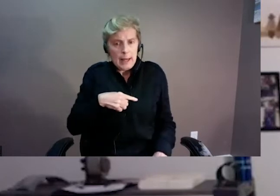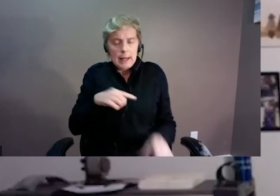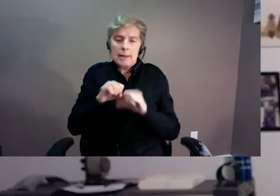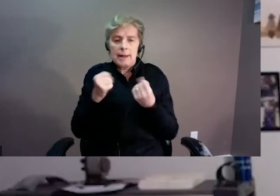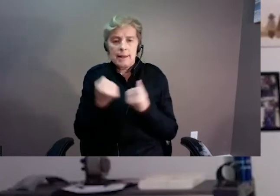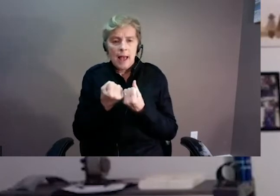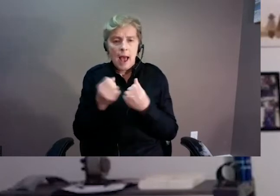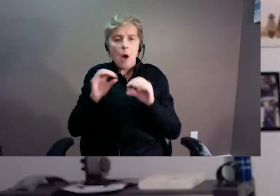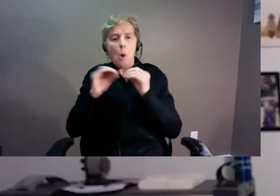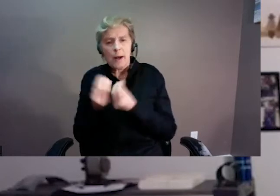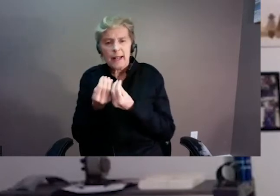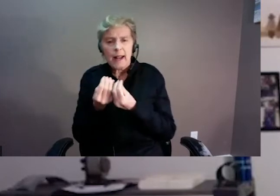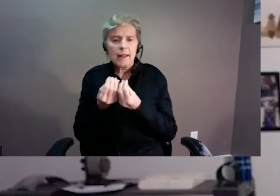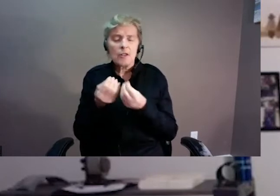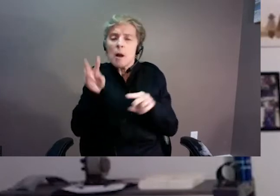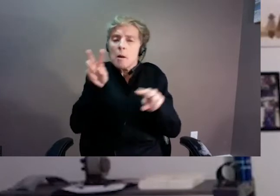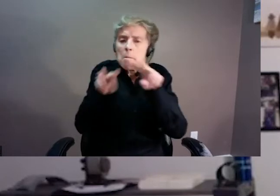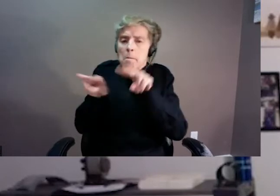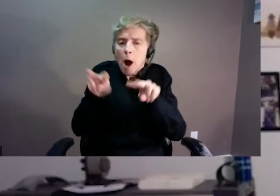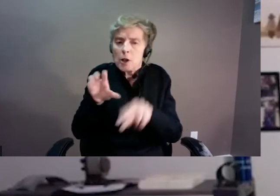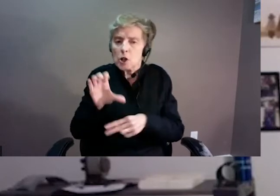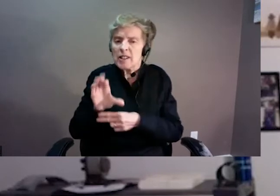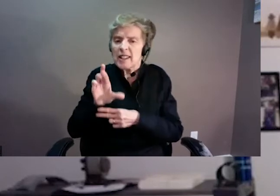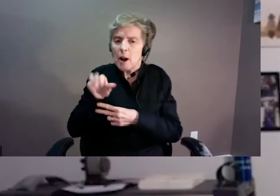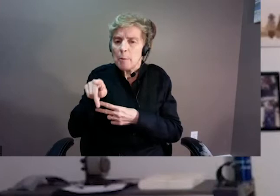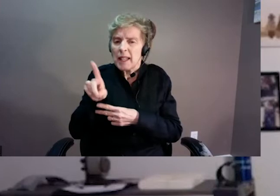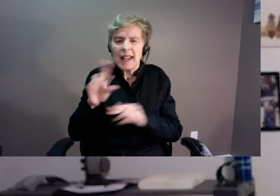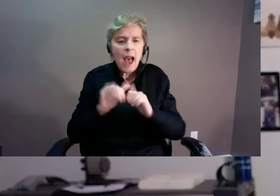and the domestic monitoring of the convention? But I'd really welcome your thoughts on